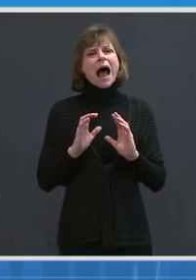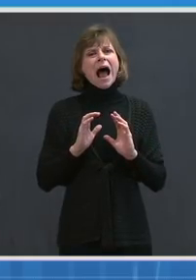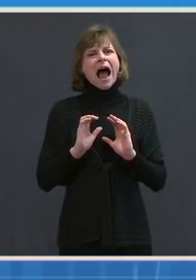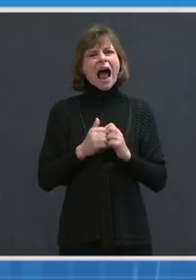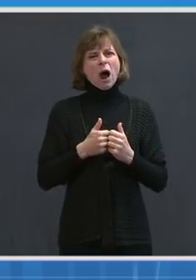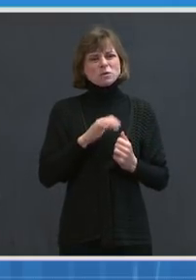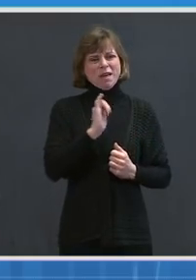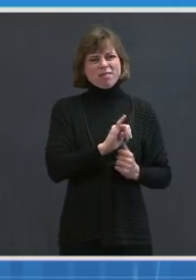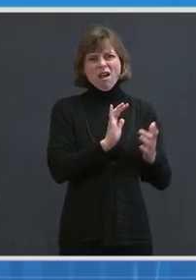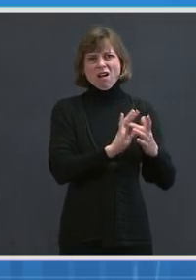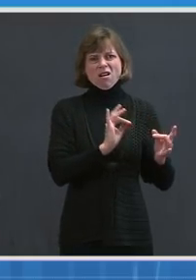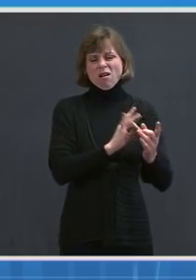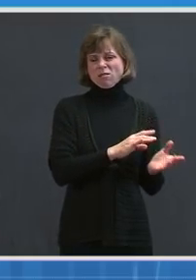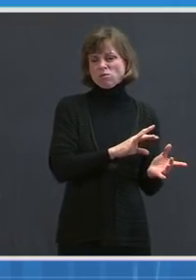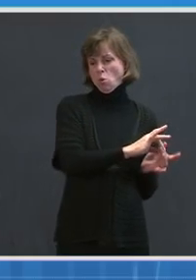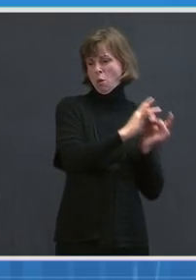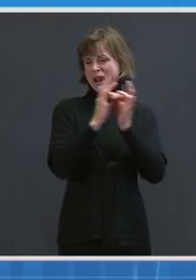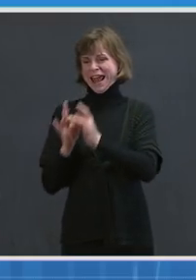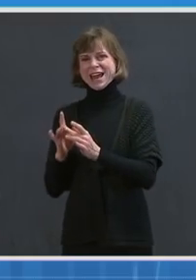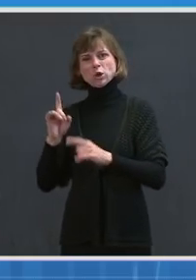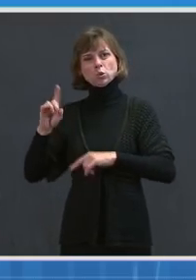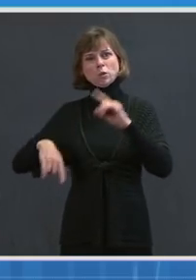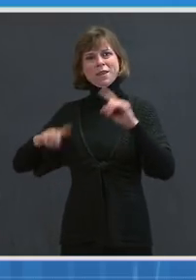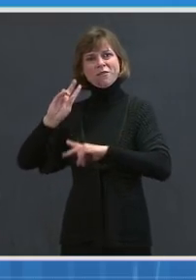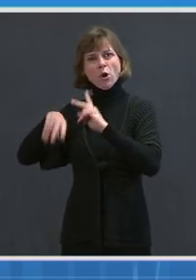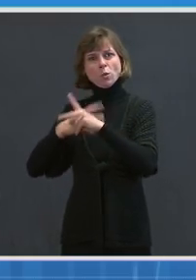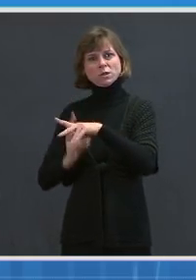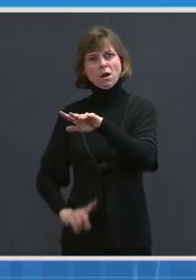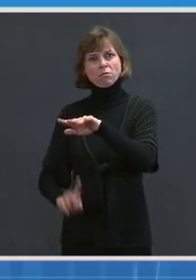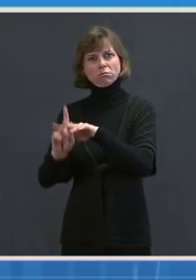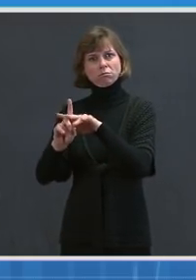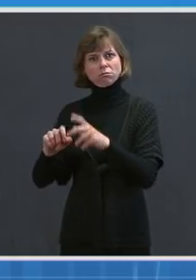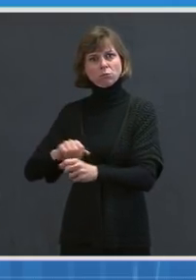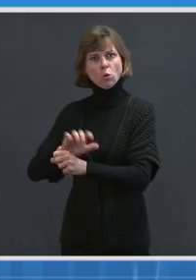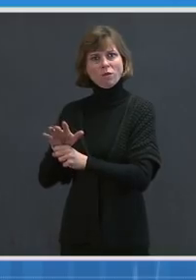Let me just go through this. I refer to it as virology 101.